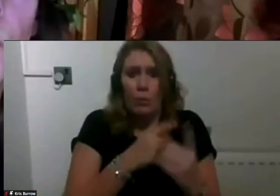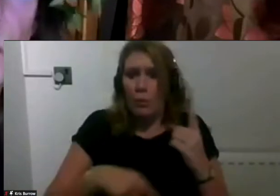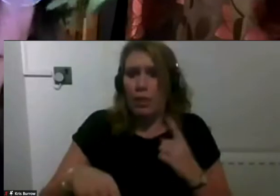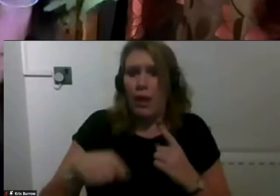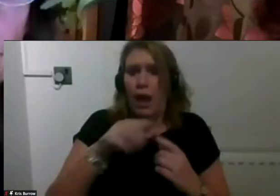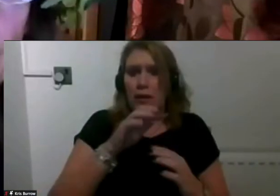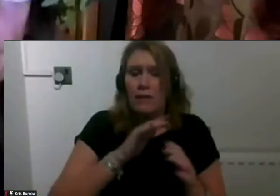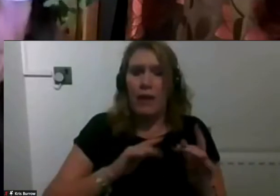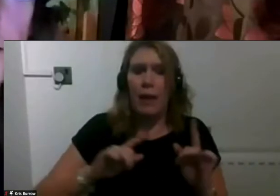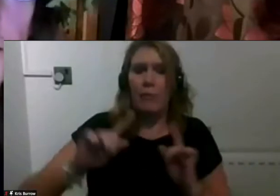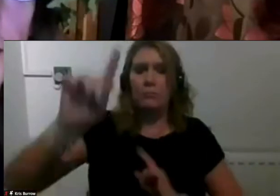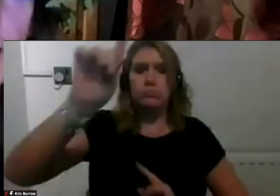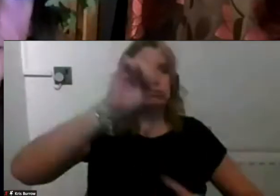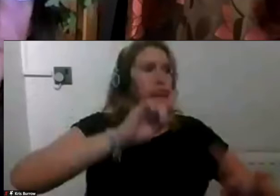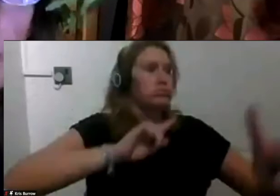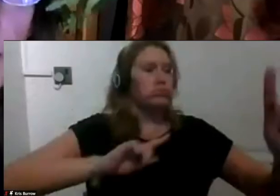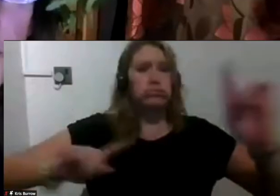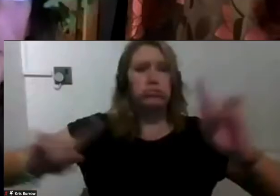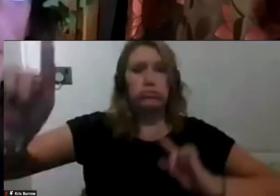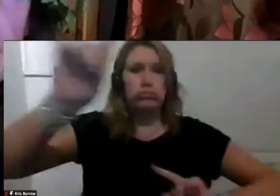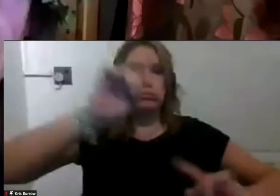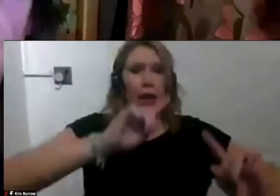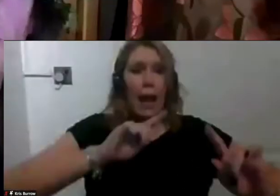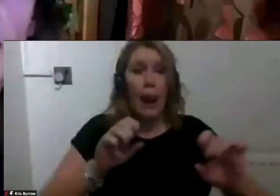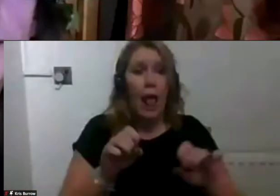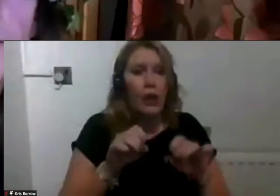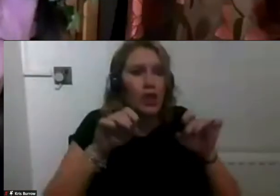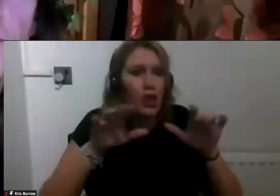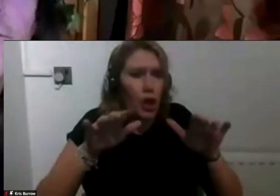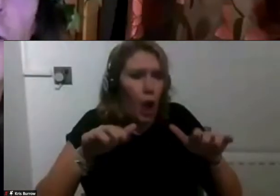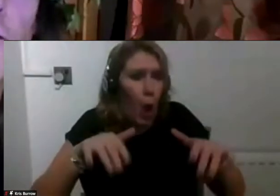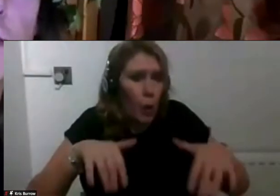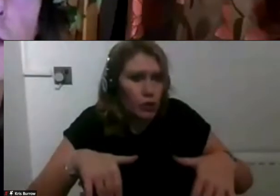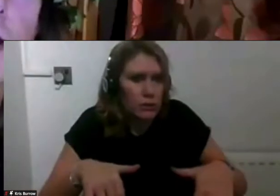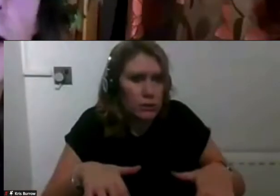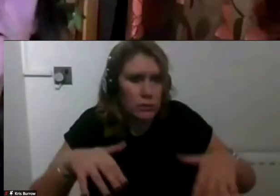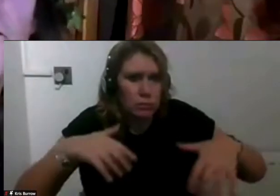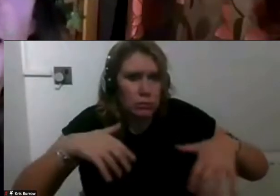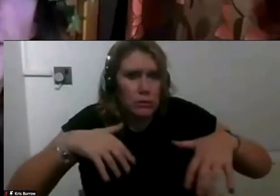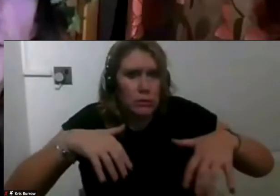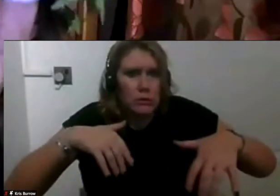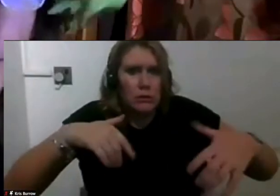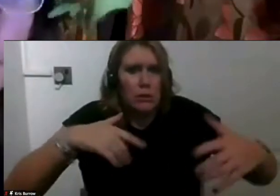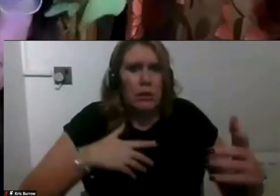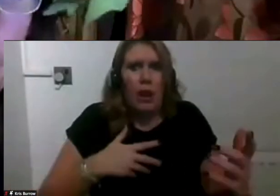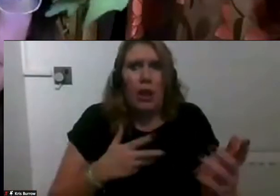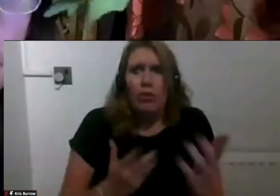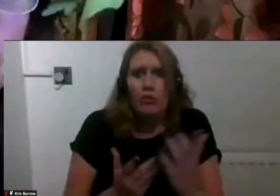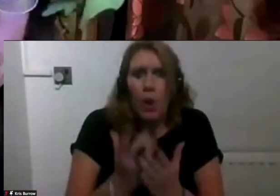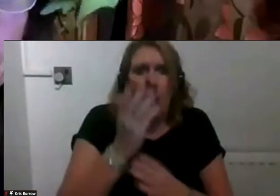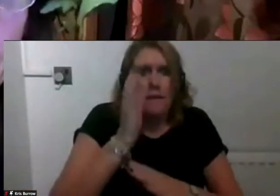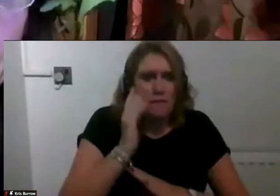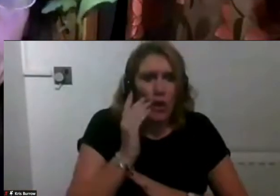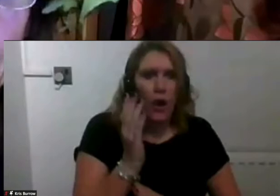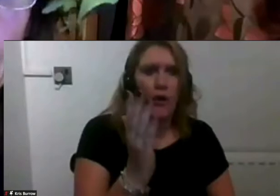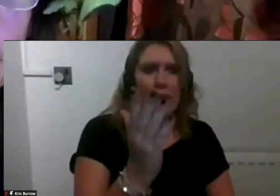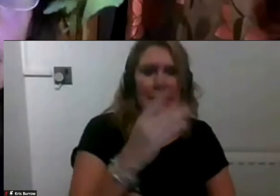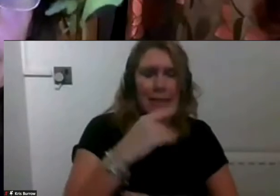Like ghosts of wild woods, thrashing and smashing, Gliding through forest, thundering crashing.